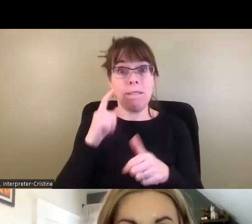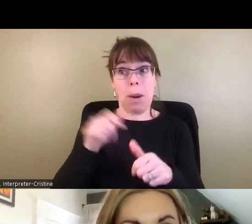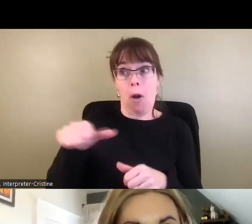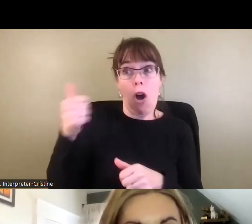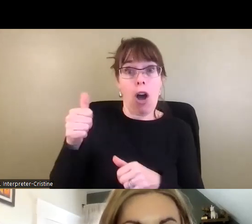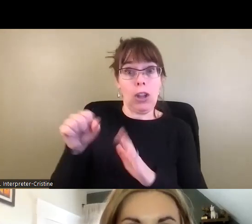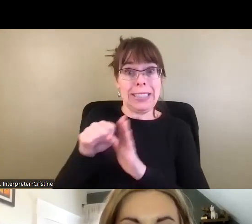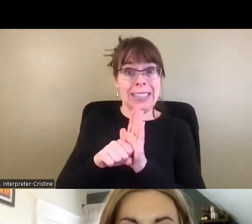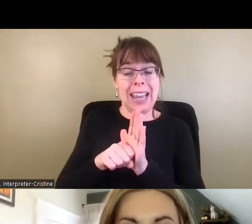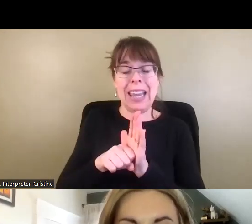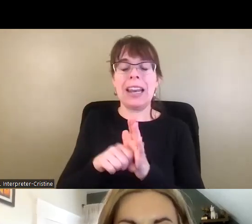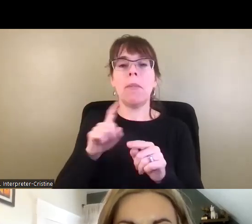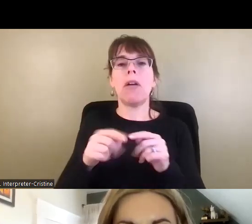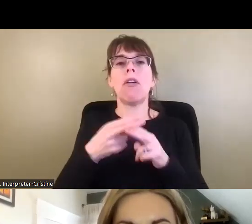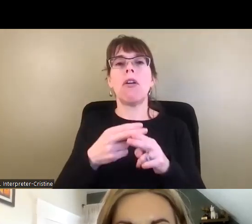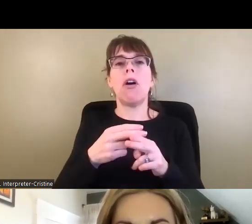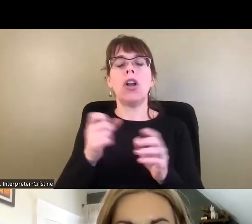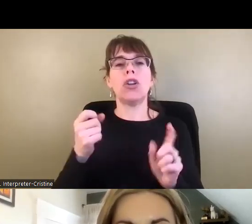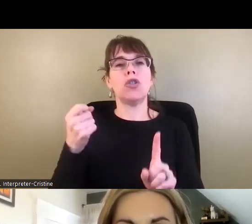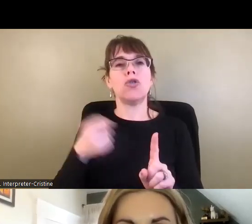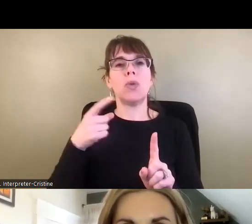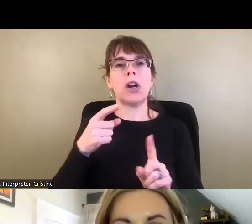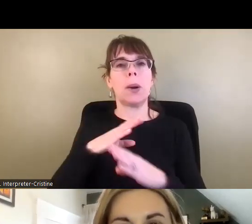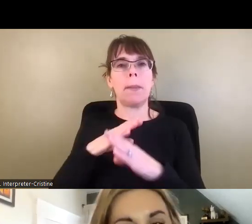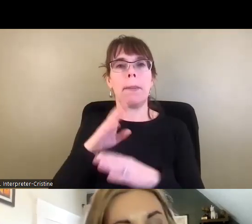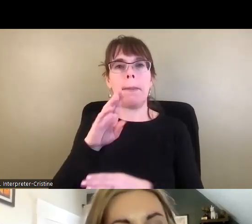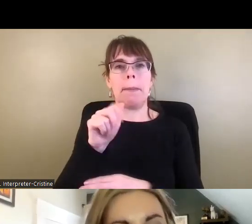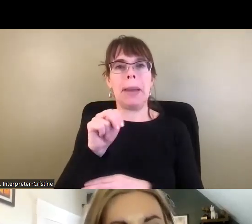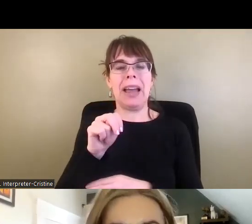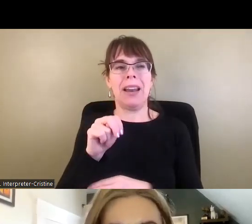And if you don't know what a trigger ban is, it's sort of like a sleeper form of